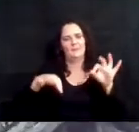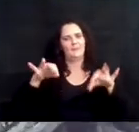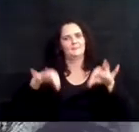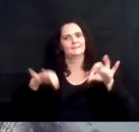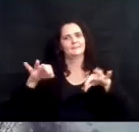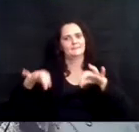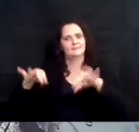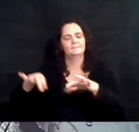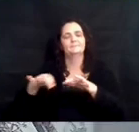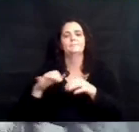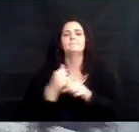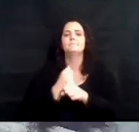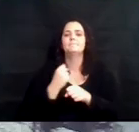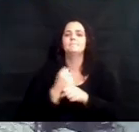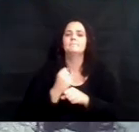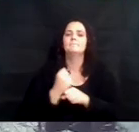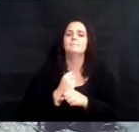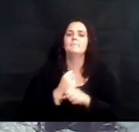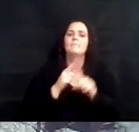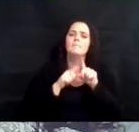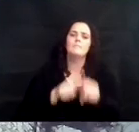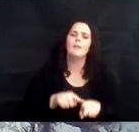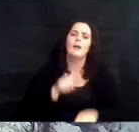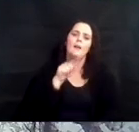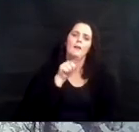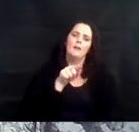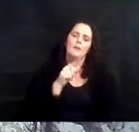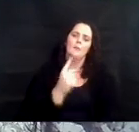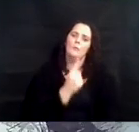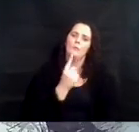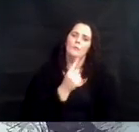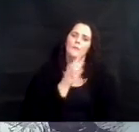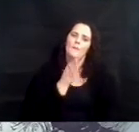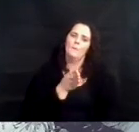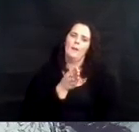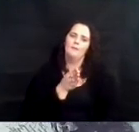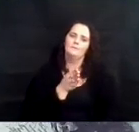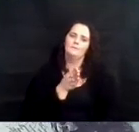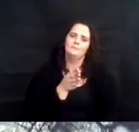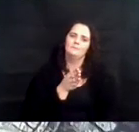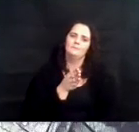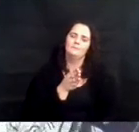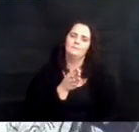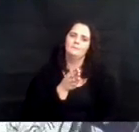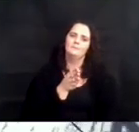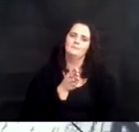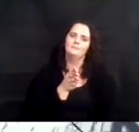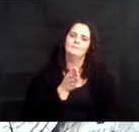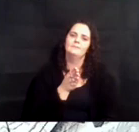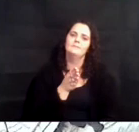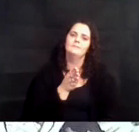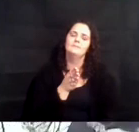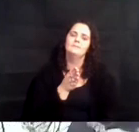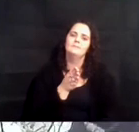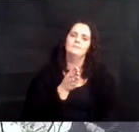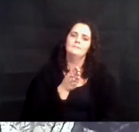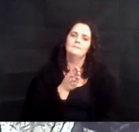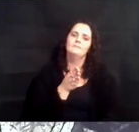this little flag wielding character here. Let me turn, get him right side up here, relative so where is he?